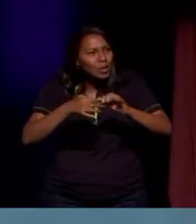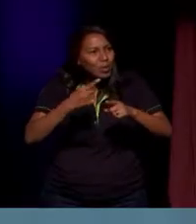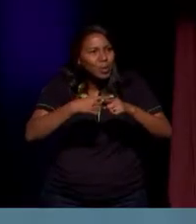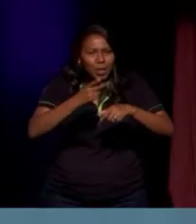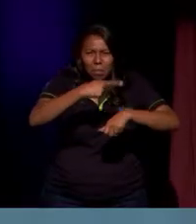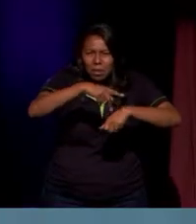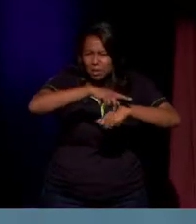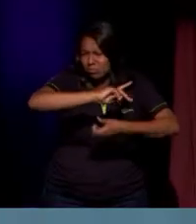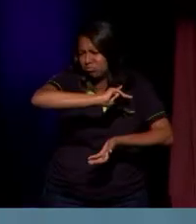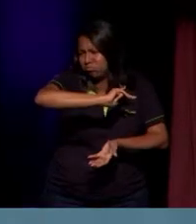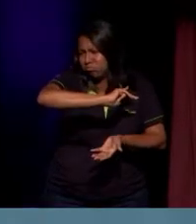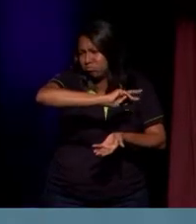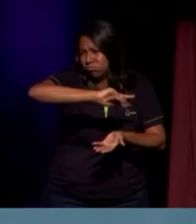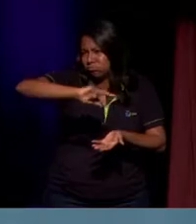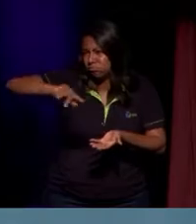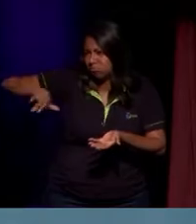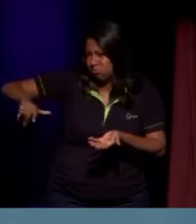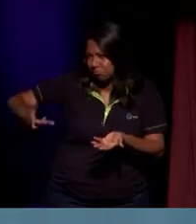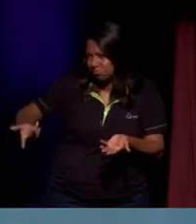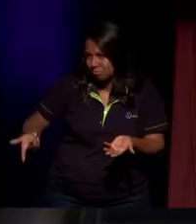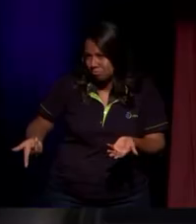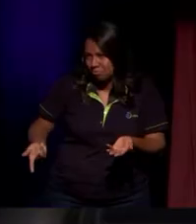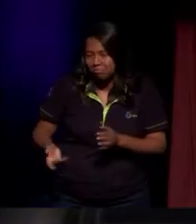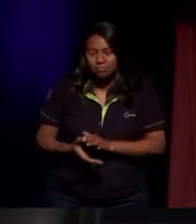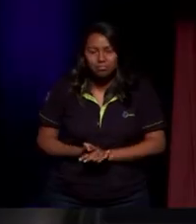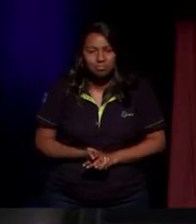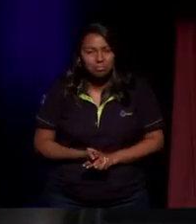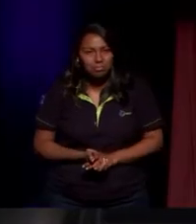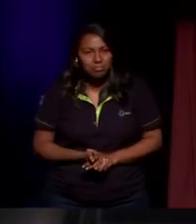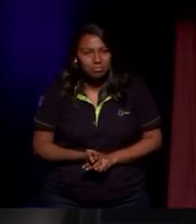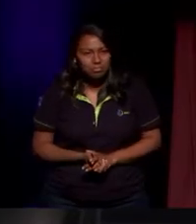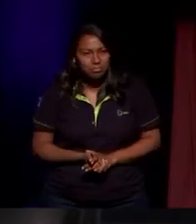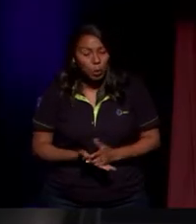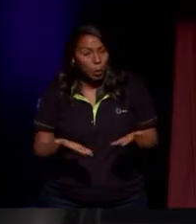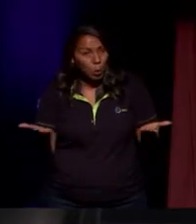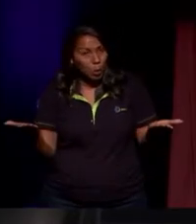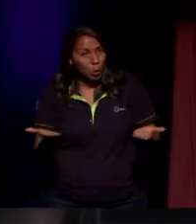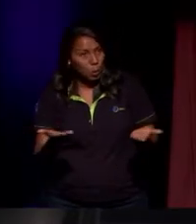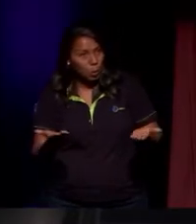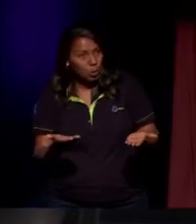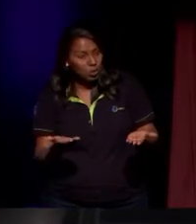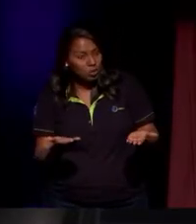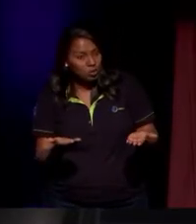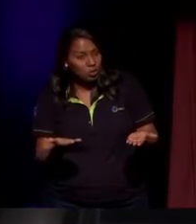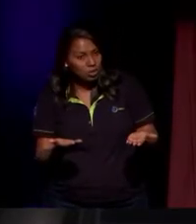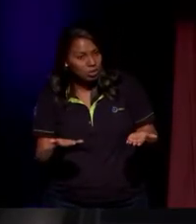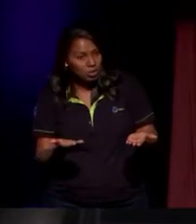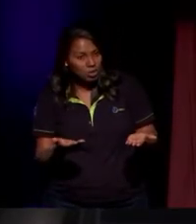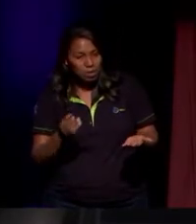and how can we think of the advancement of Muslims today?